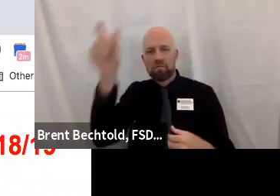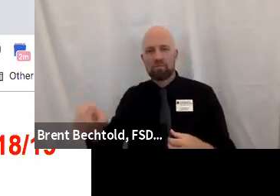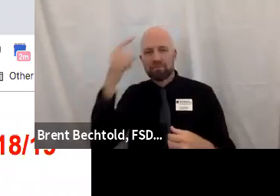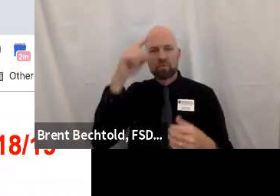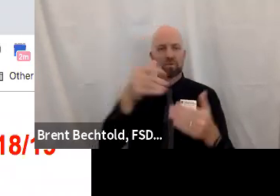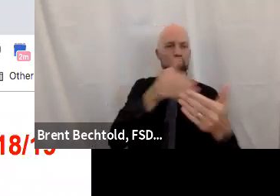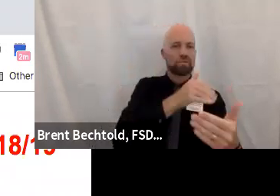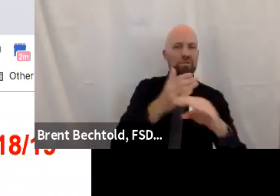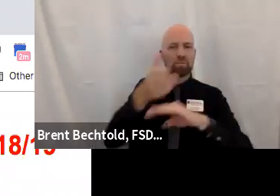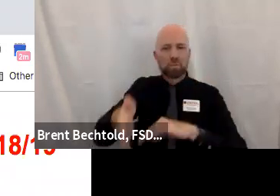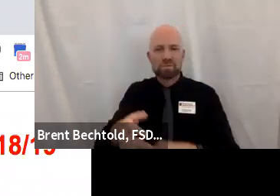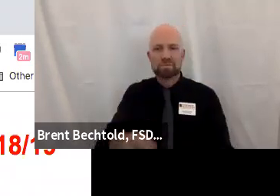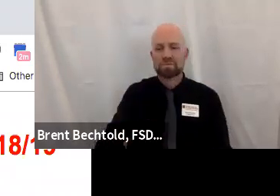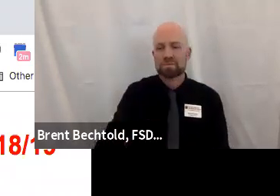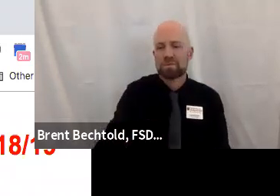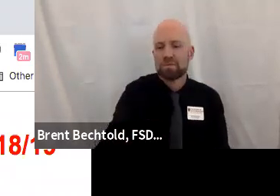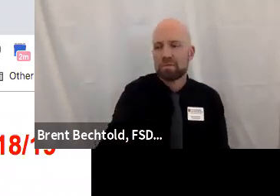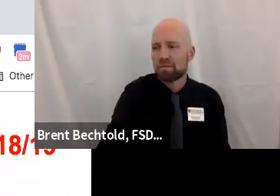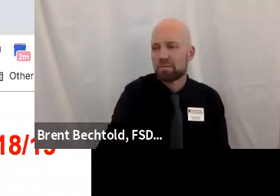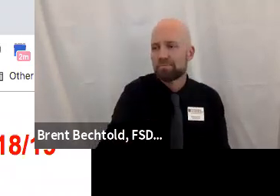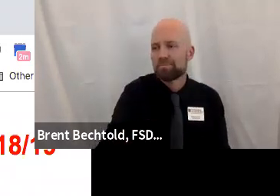You notice we have it in columns, PRE and POST.